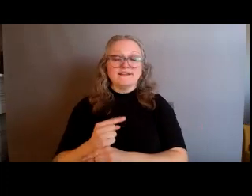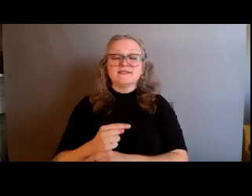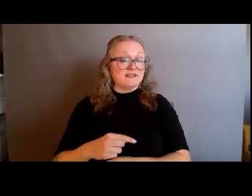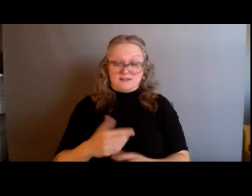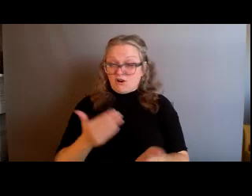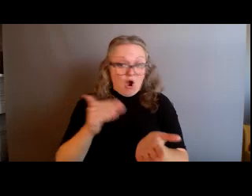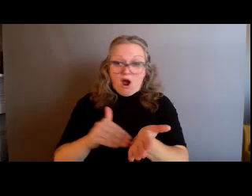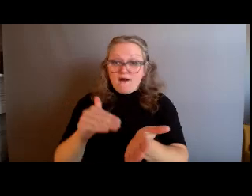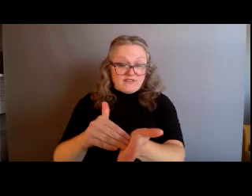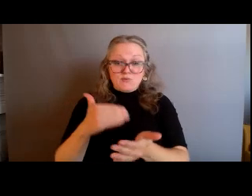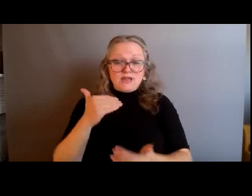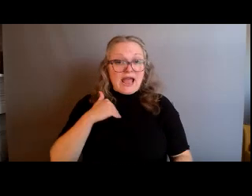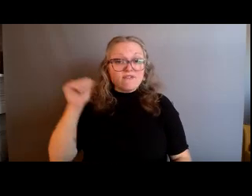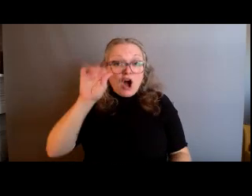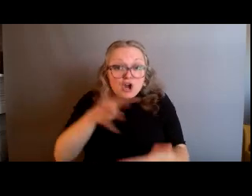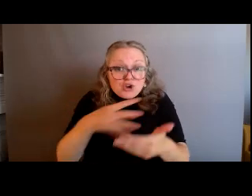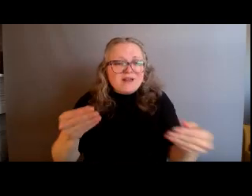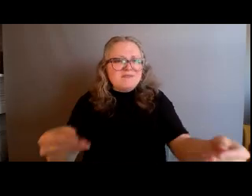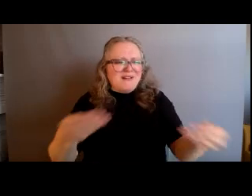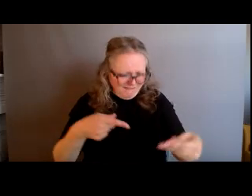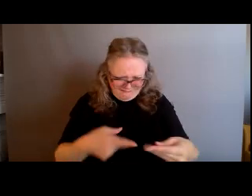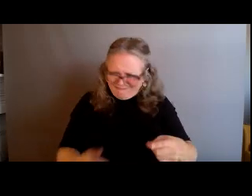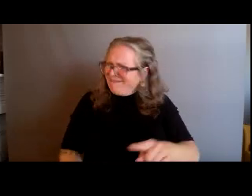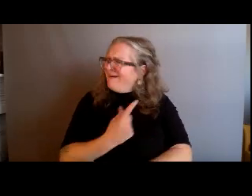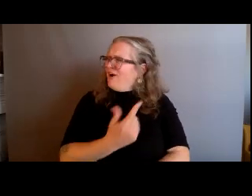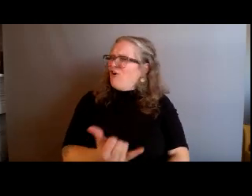Just because you know you don't cross check so many people don't even do some of these tests.